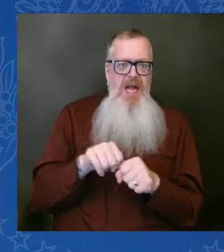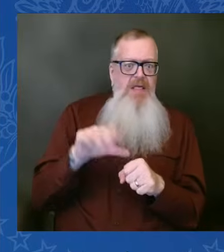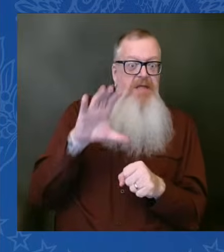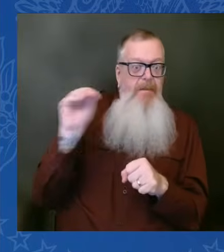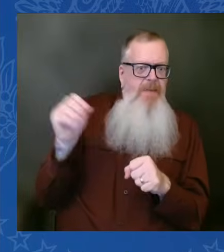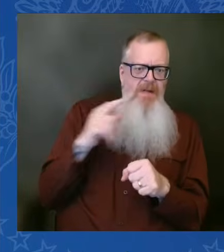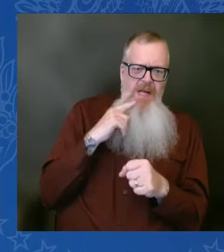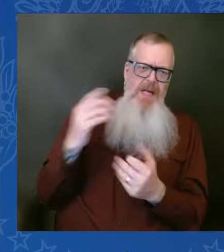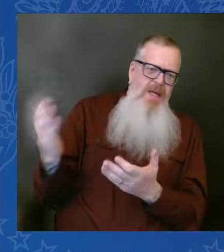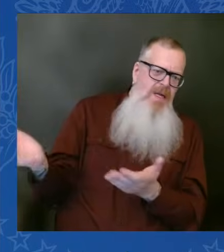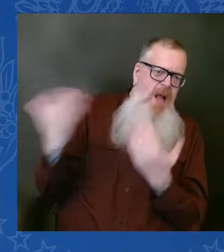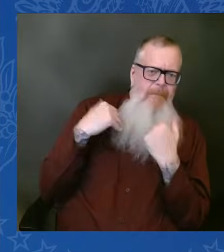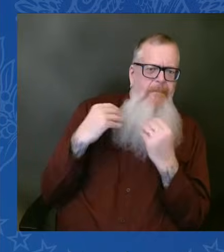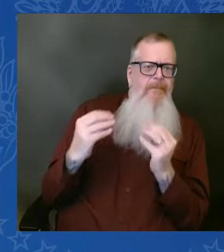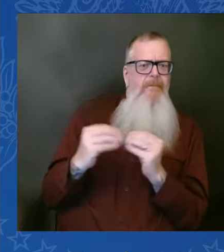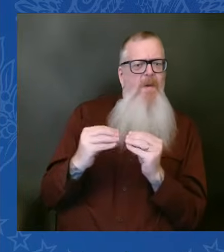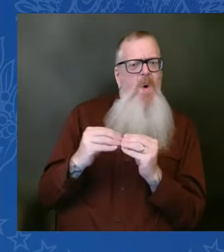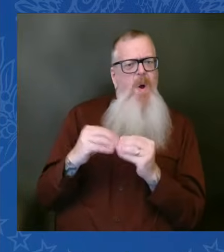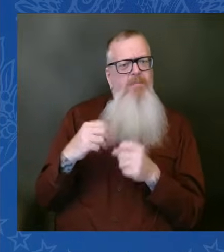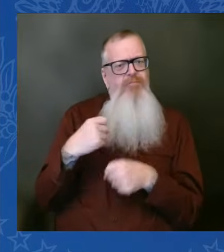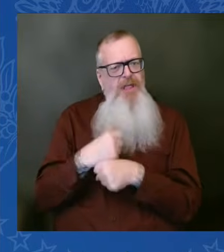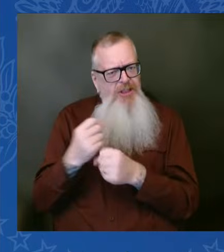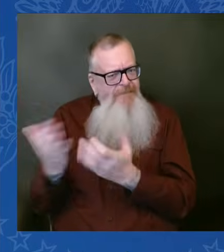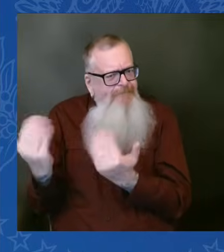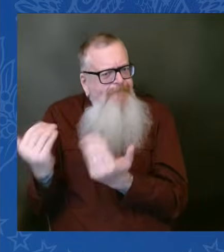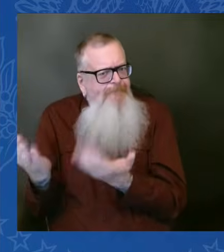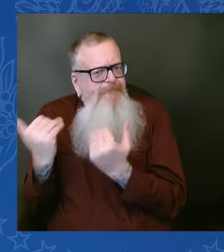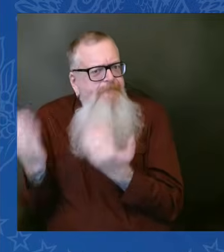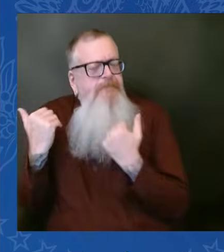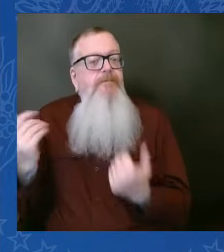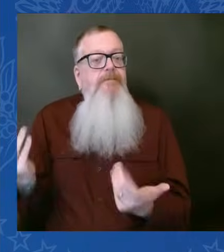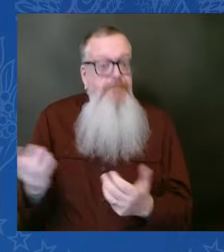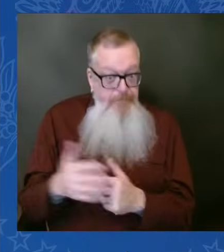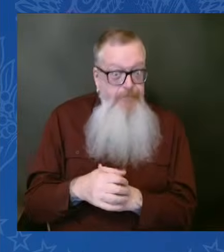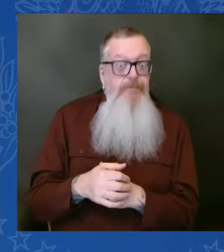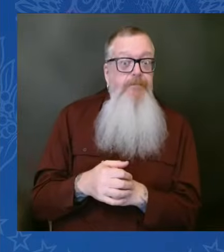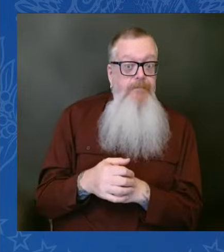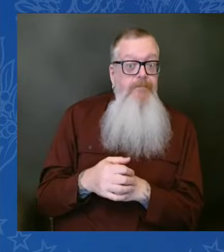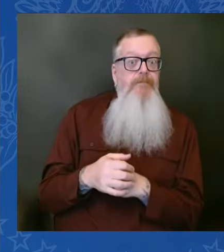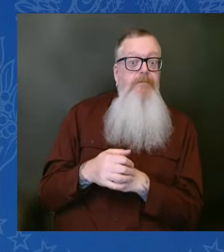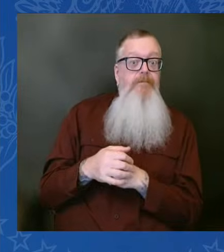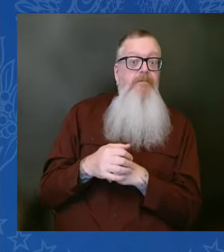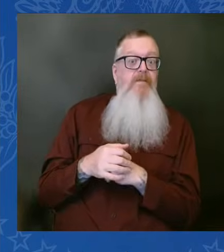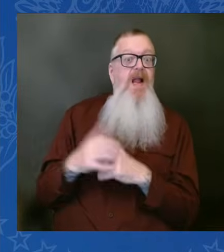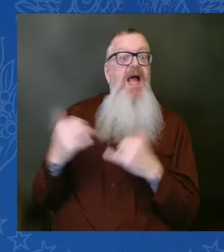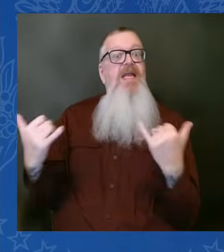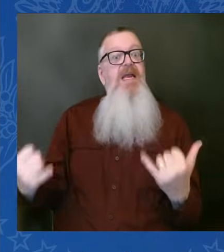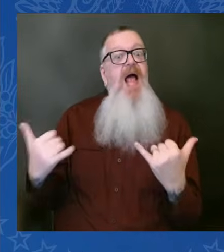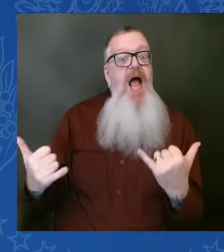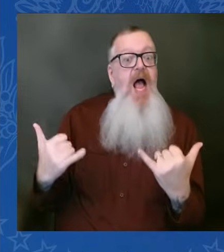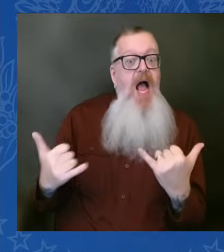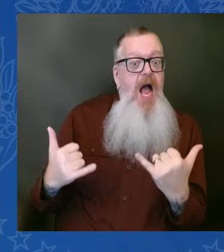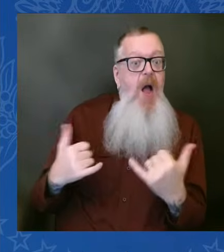invest more in production. Today, American energy production is at record levels, including in oil and gas production.